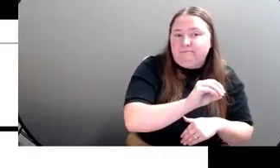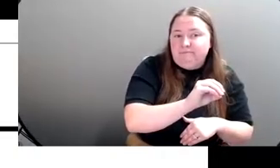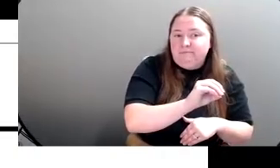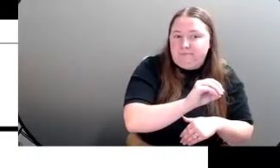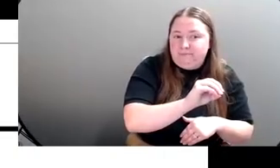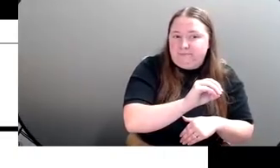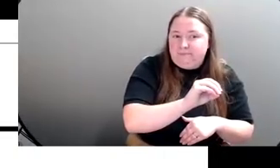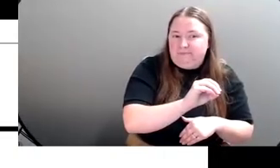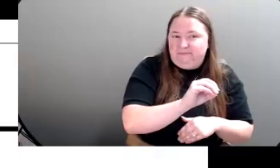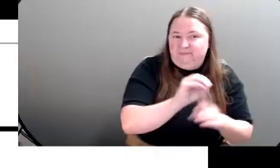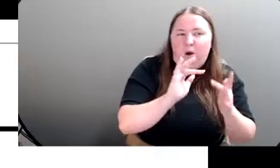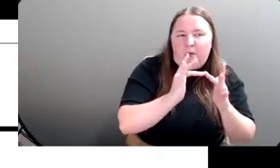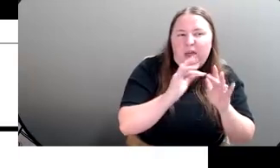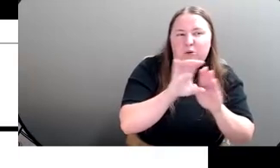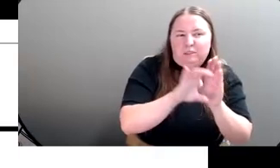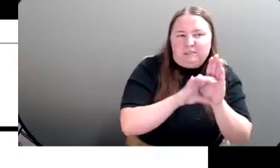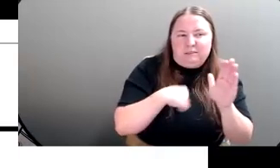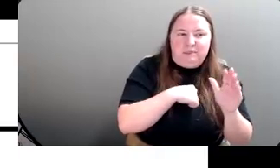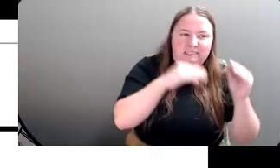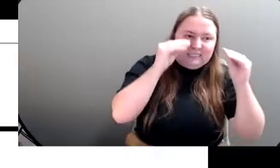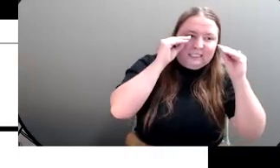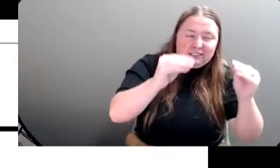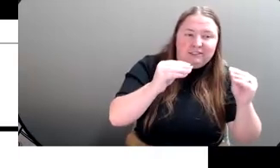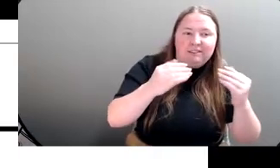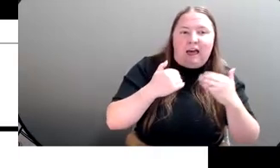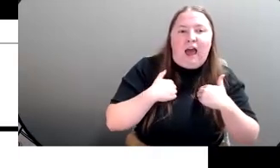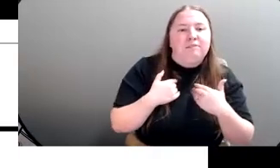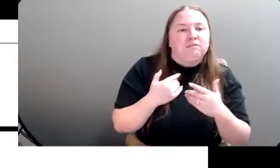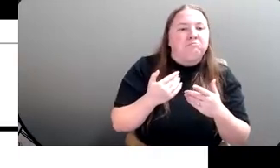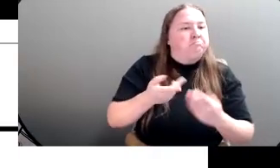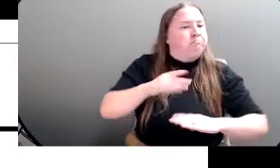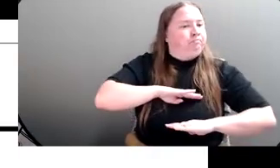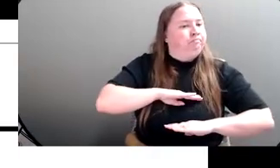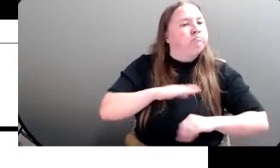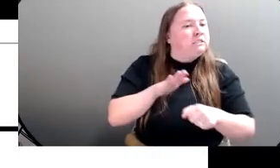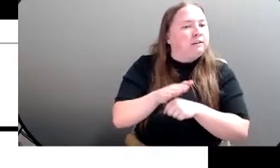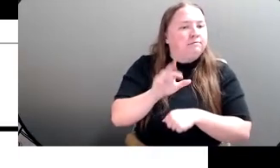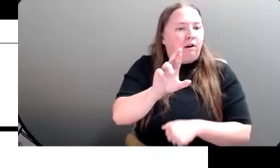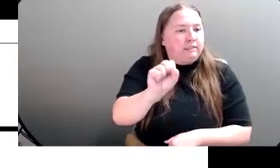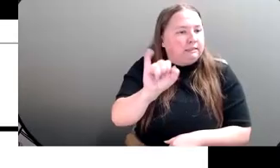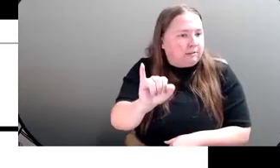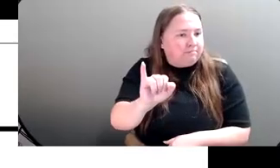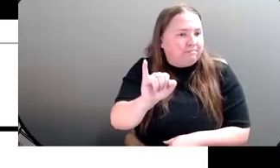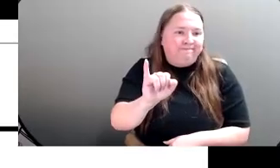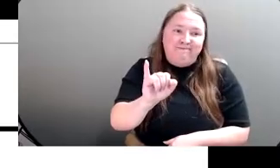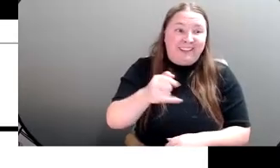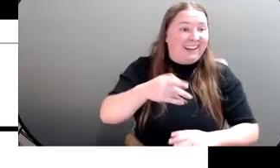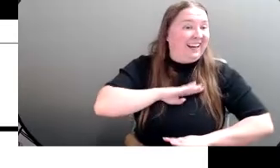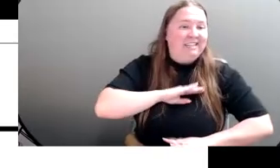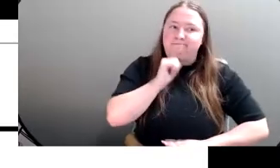online courses that we teach that have an adequate amount of RSI. We did not meet that standard.